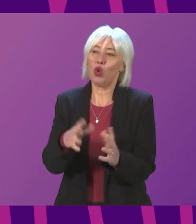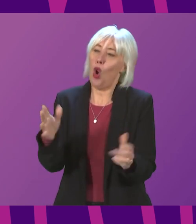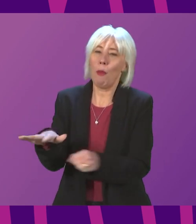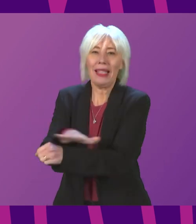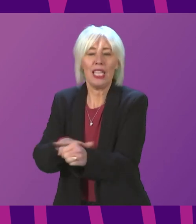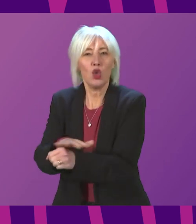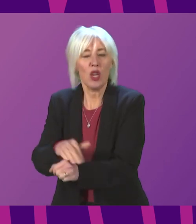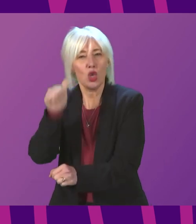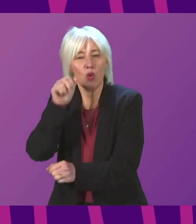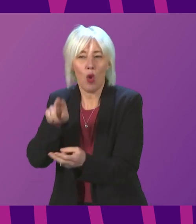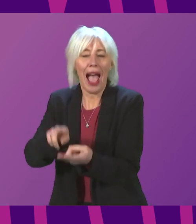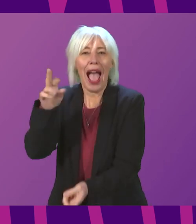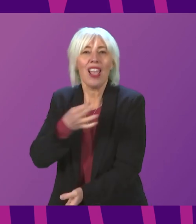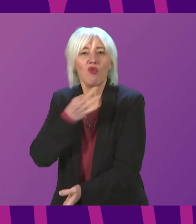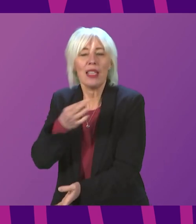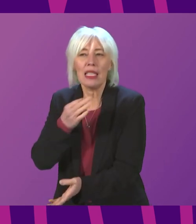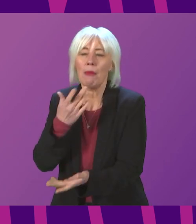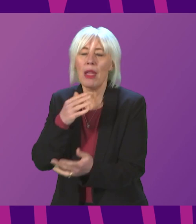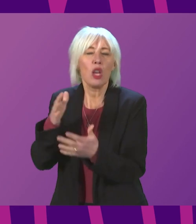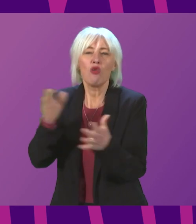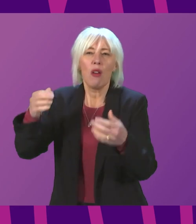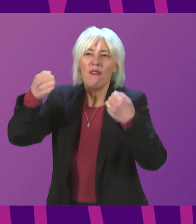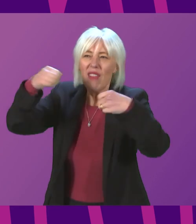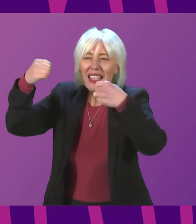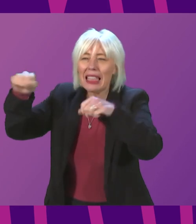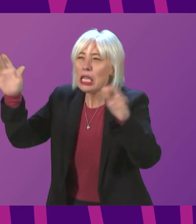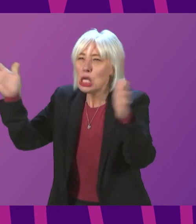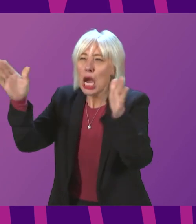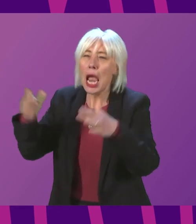low ventilation or the kind of behaviours that happen in those settings.